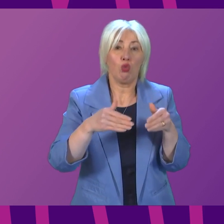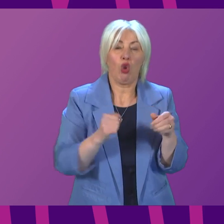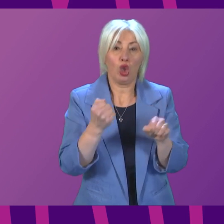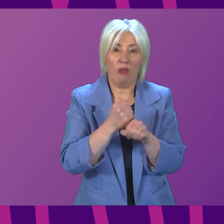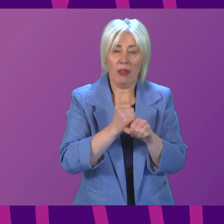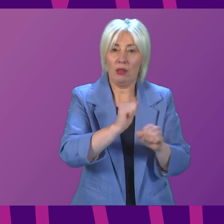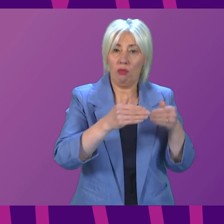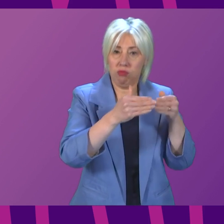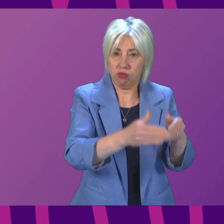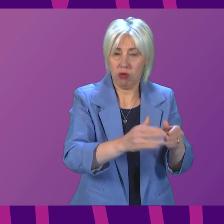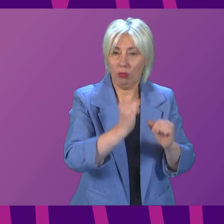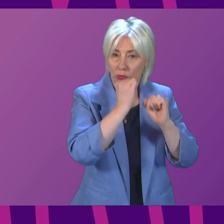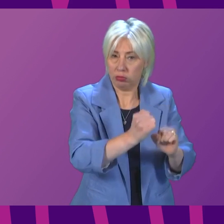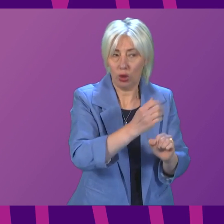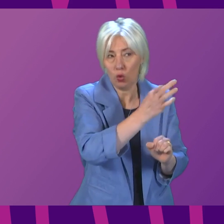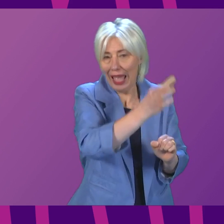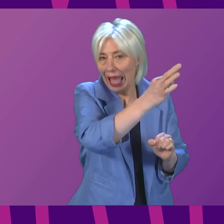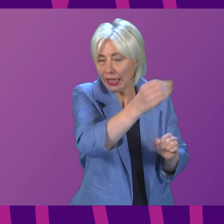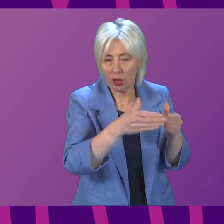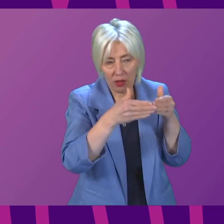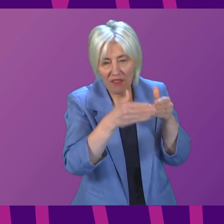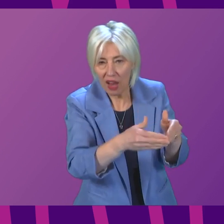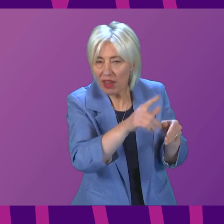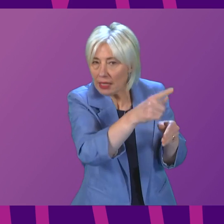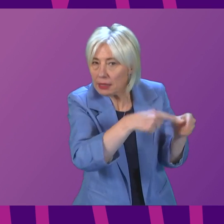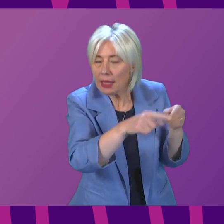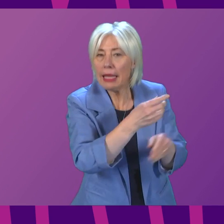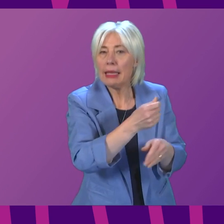strong commitment to our islands Given the fragile nature of many island communities